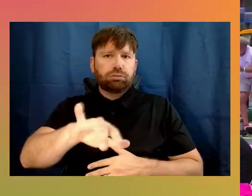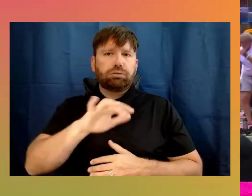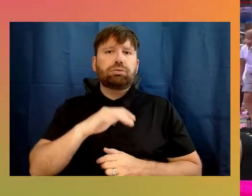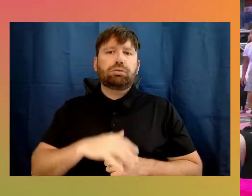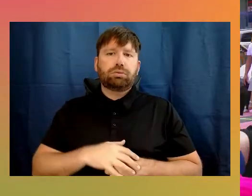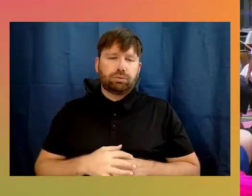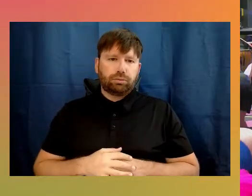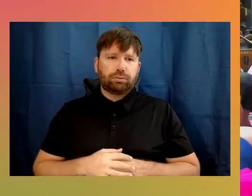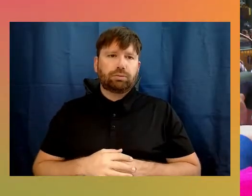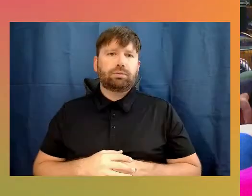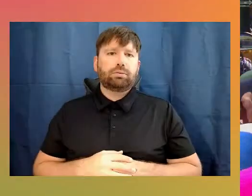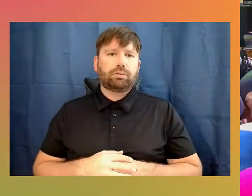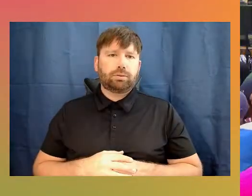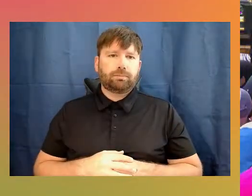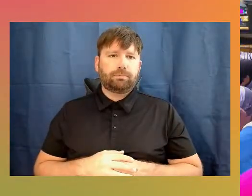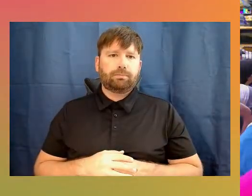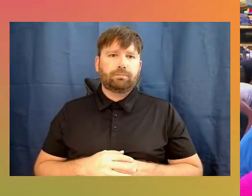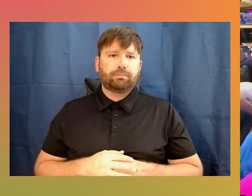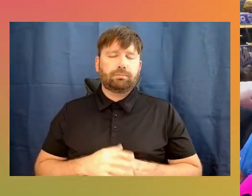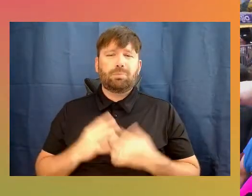FEAR.